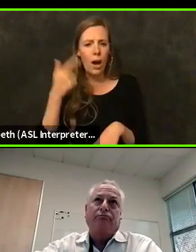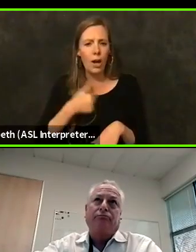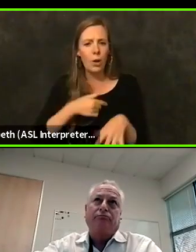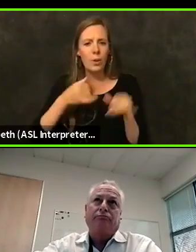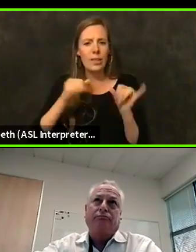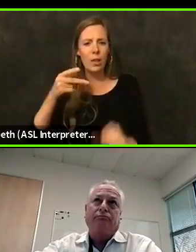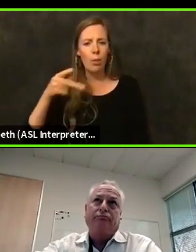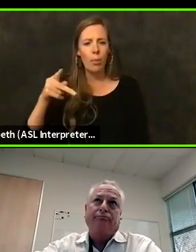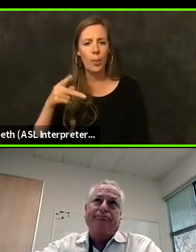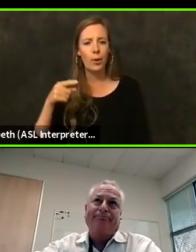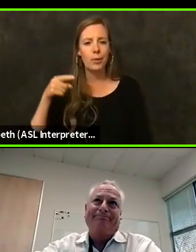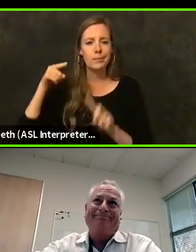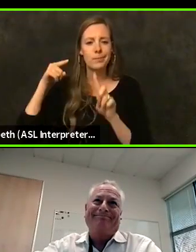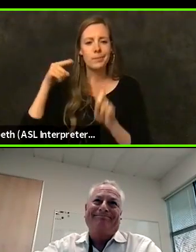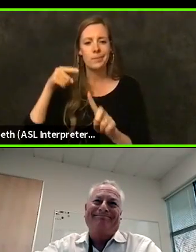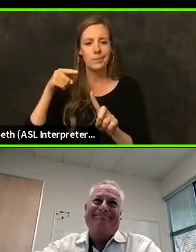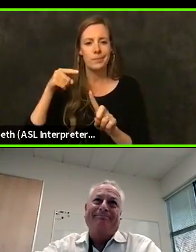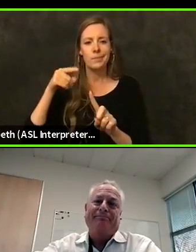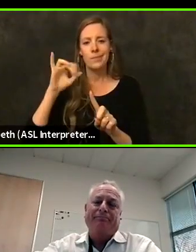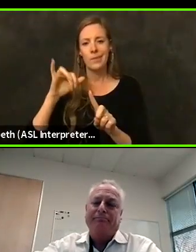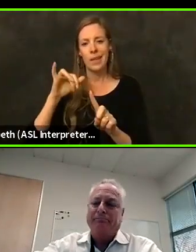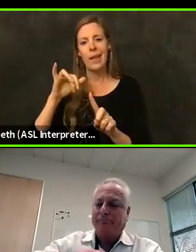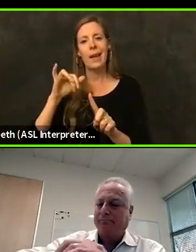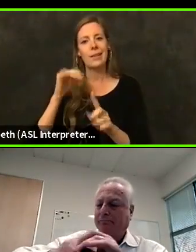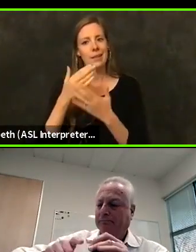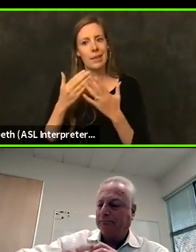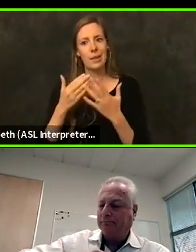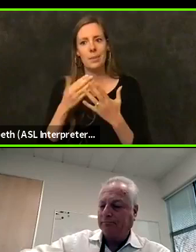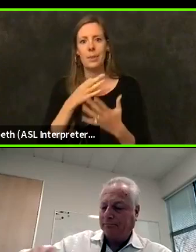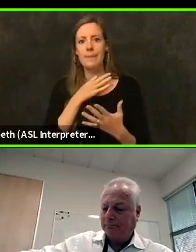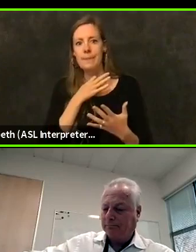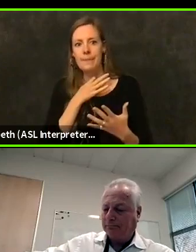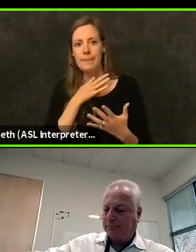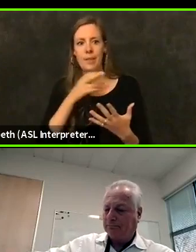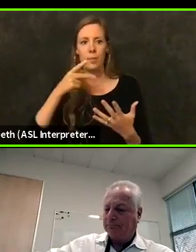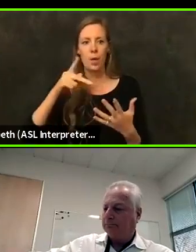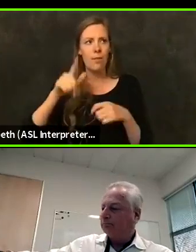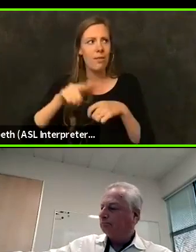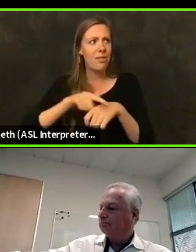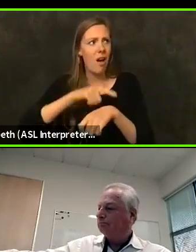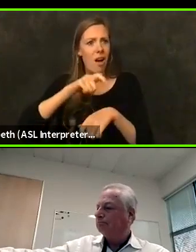I guess that's the really question that's on a lot of people's mind. We've been in for so long since and really